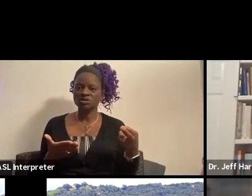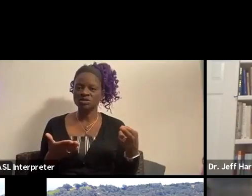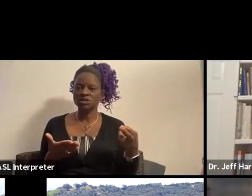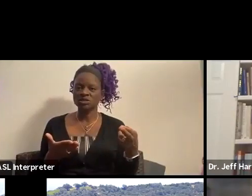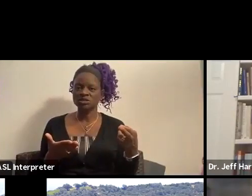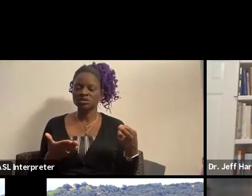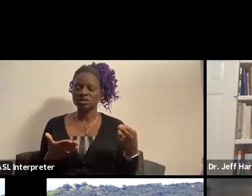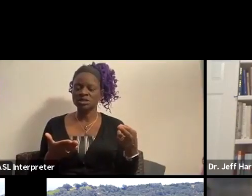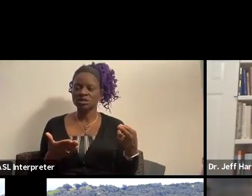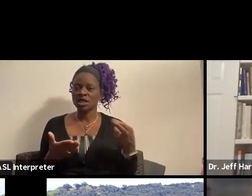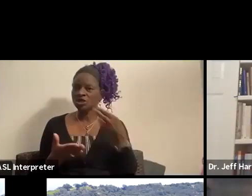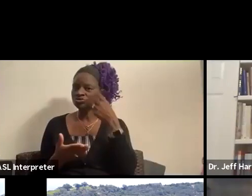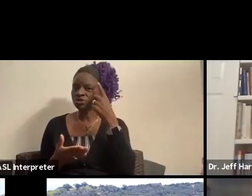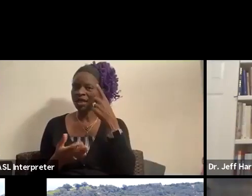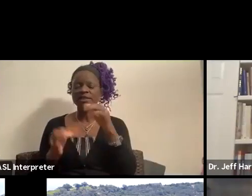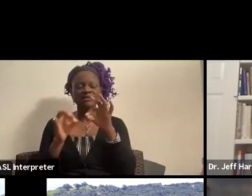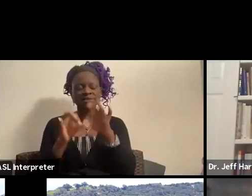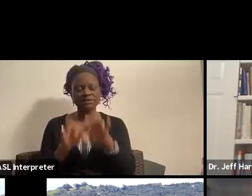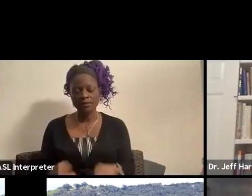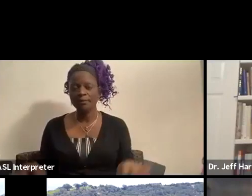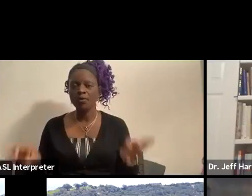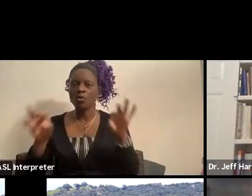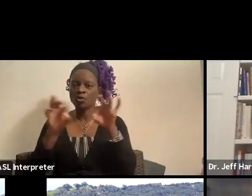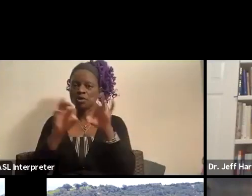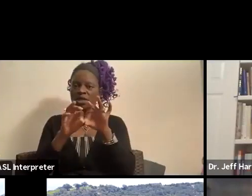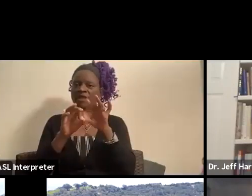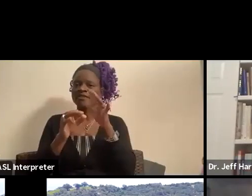important and imperative that we reach out to this community.